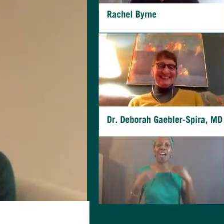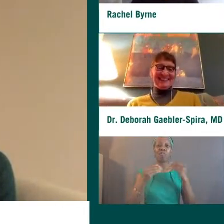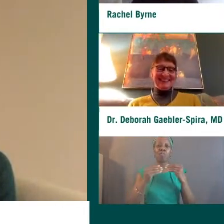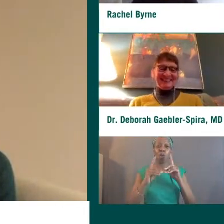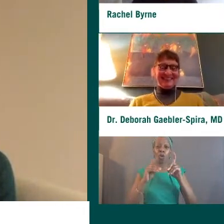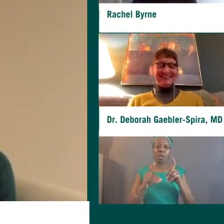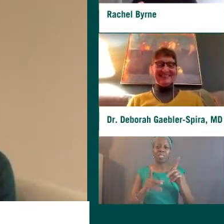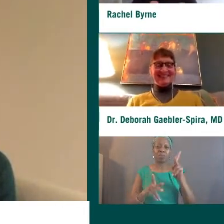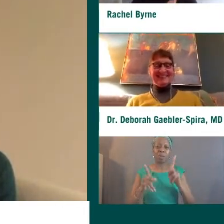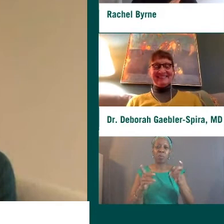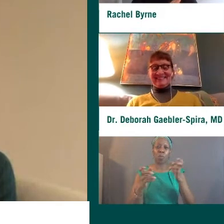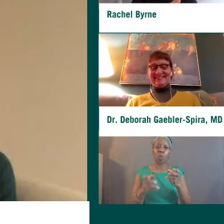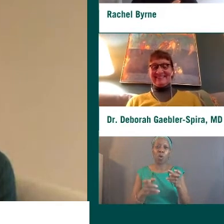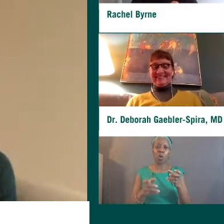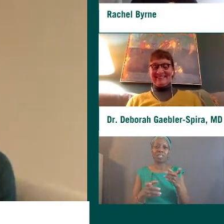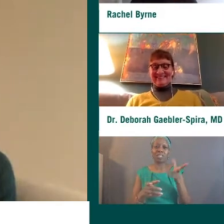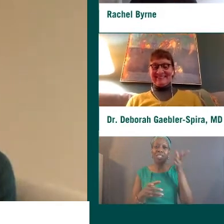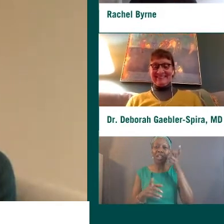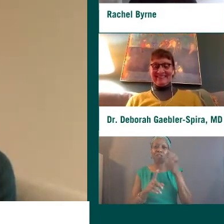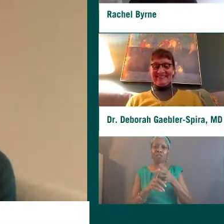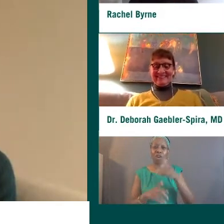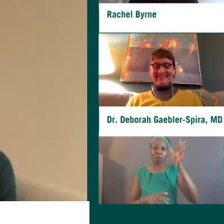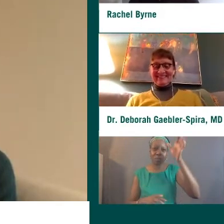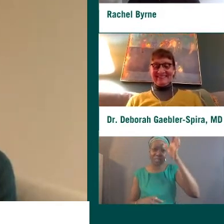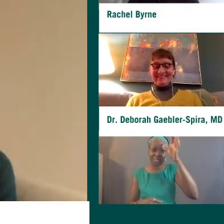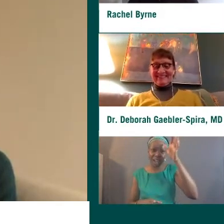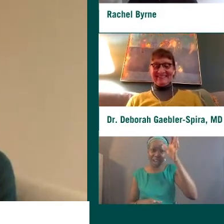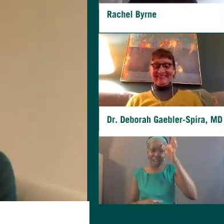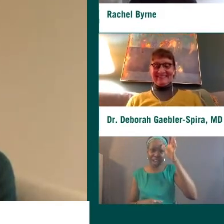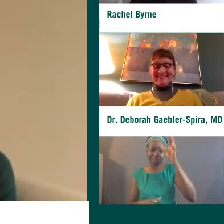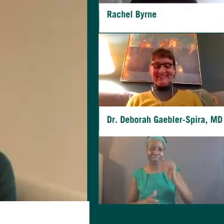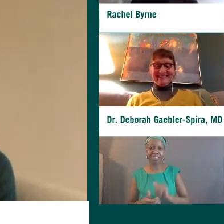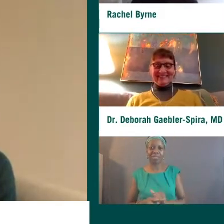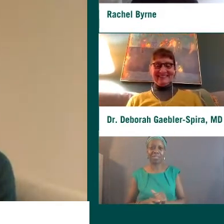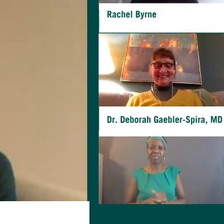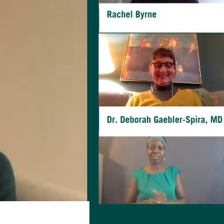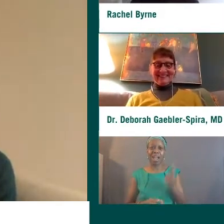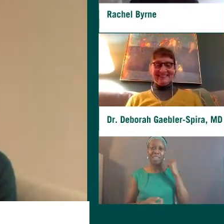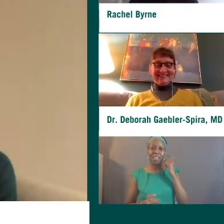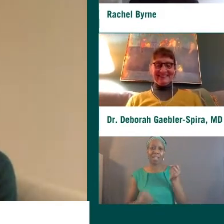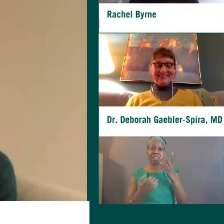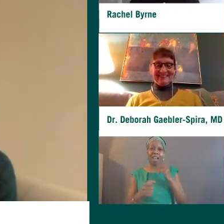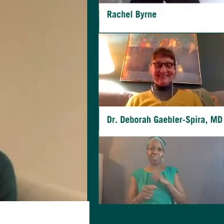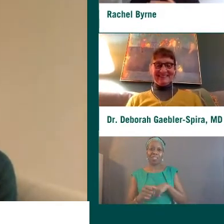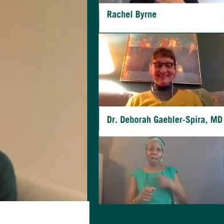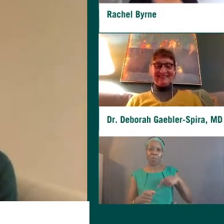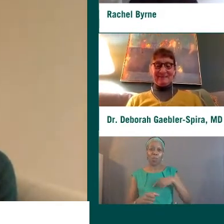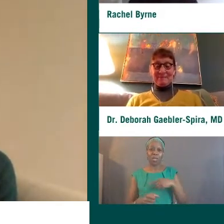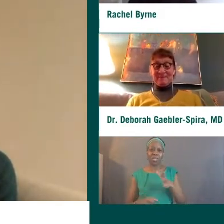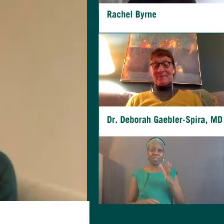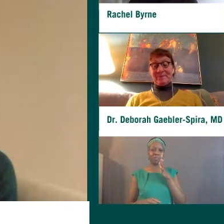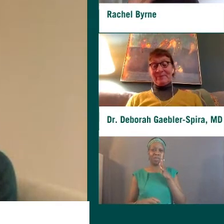how have you been? And, you know, I think a lot of the time, you know obviously as mothers, we do get to, you know go to the appointments